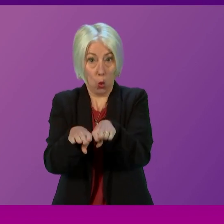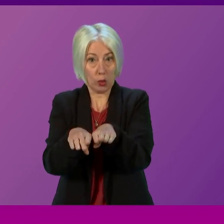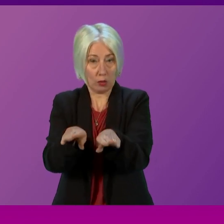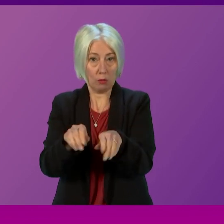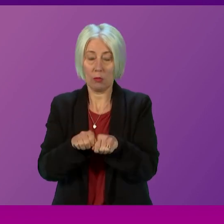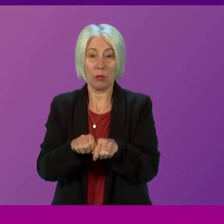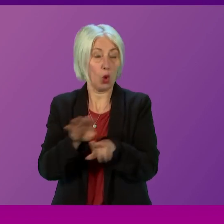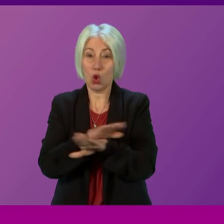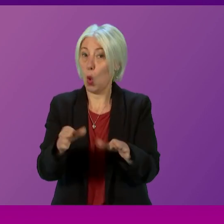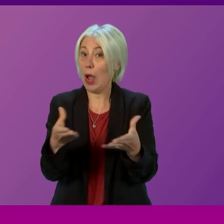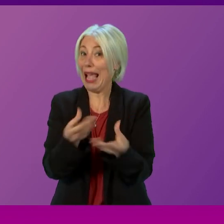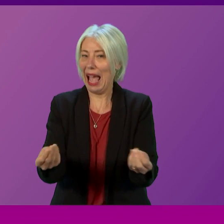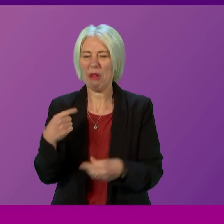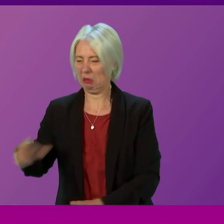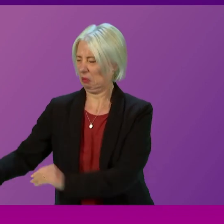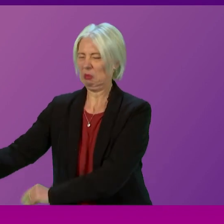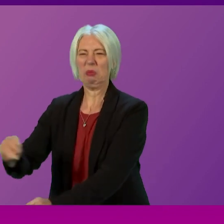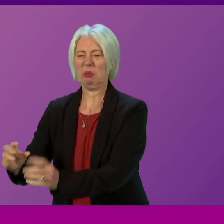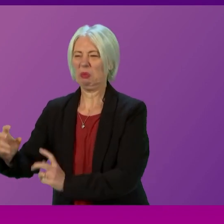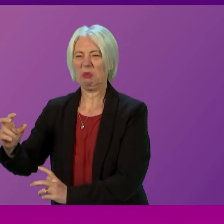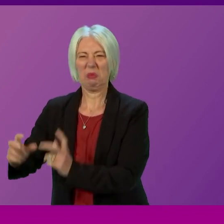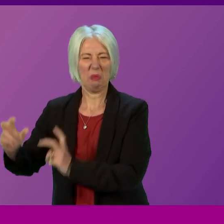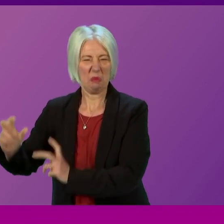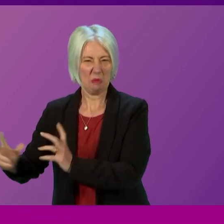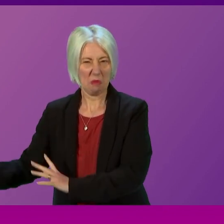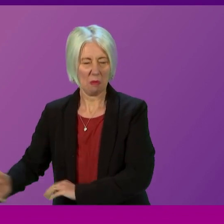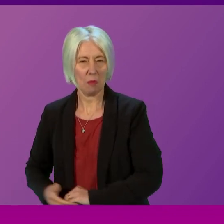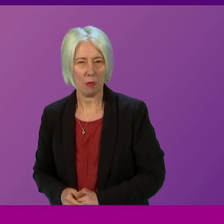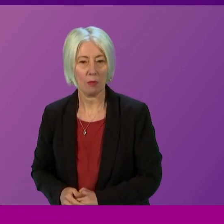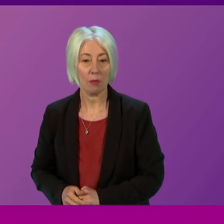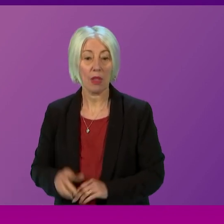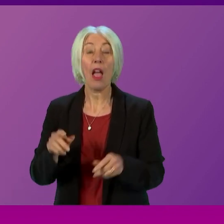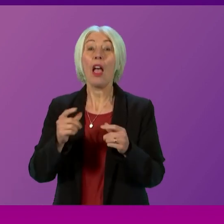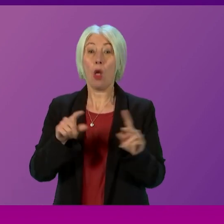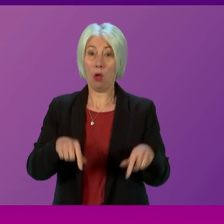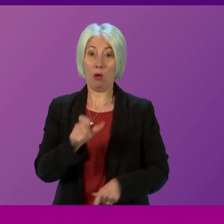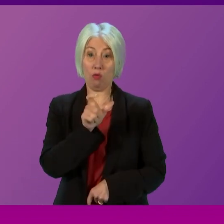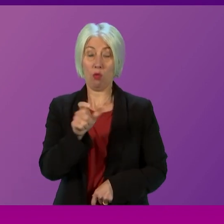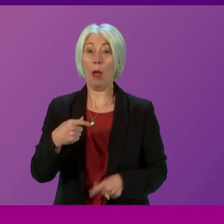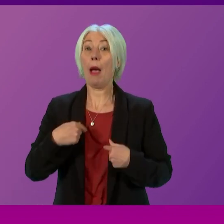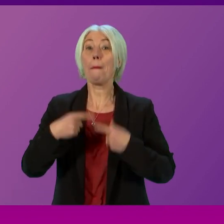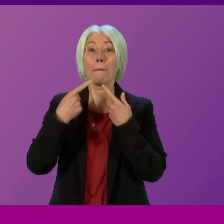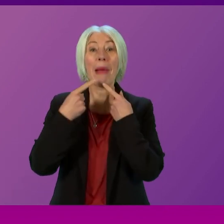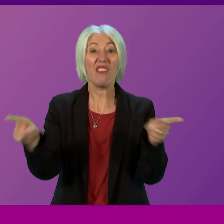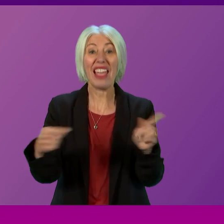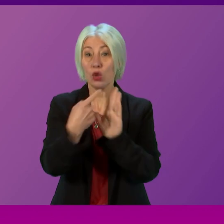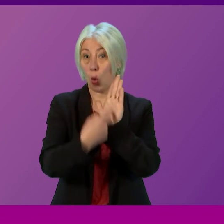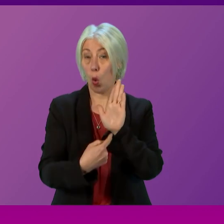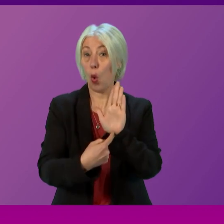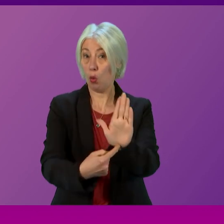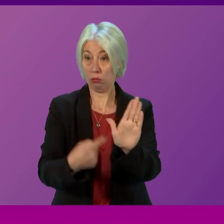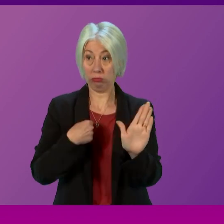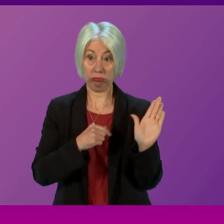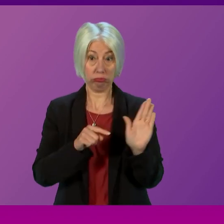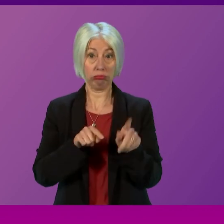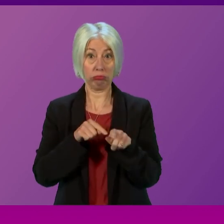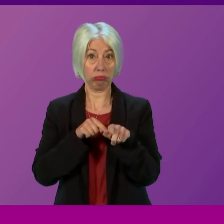that was the wording in our manifesto, and I stand by it completely.